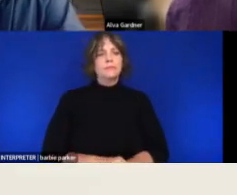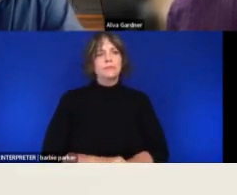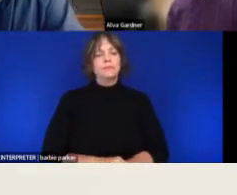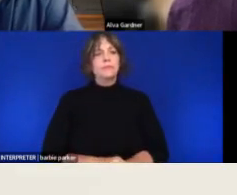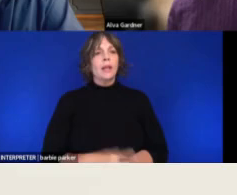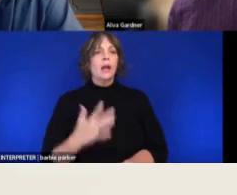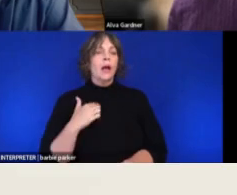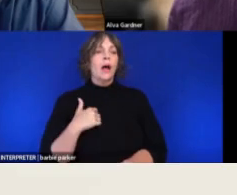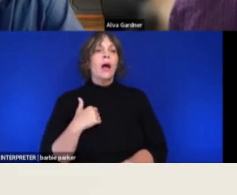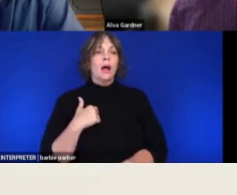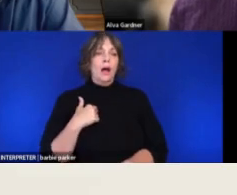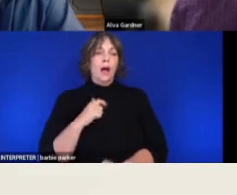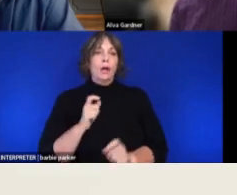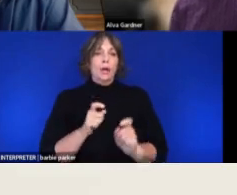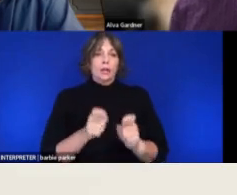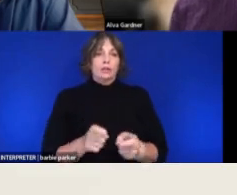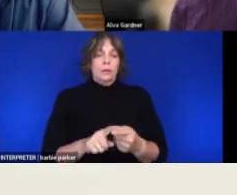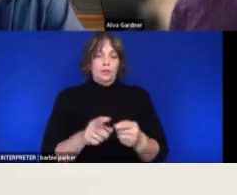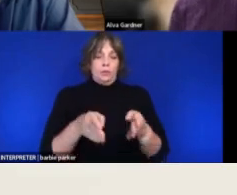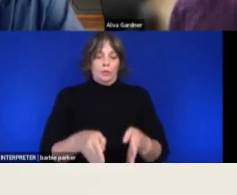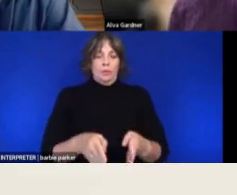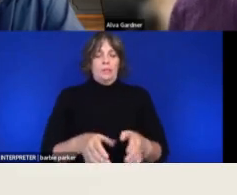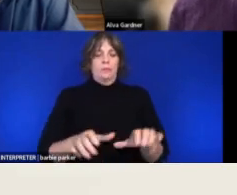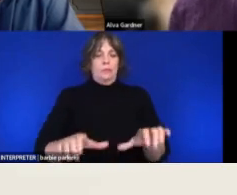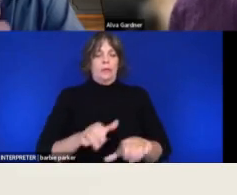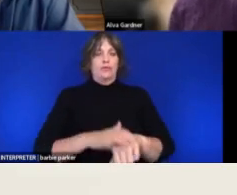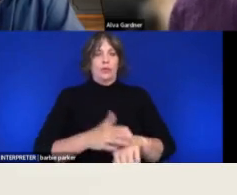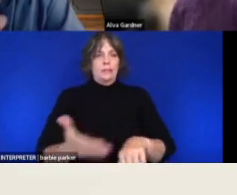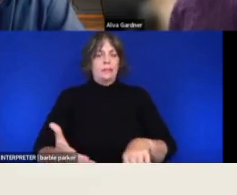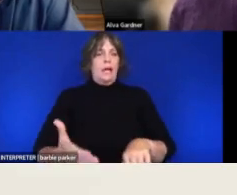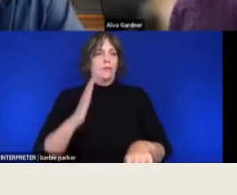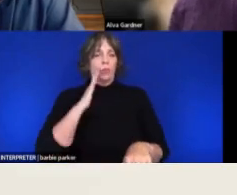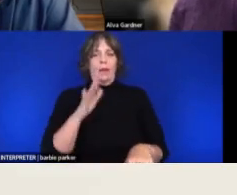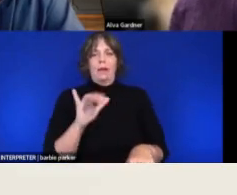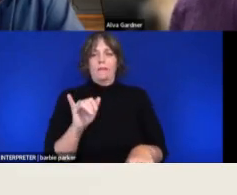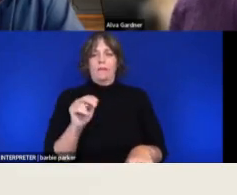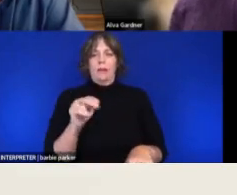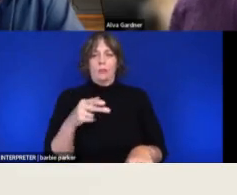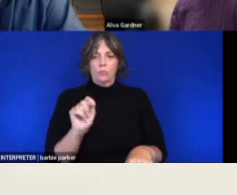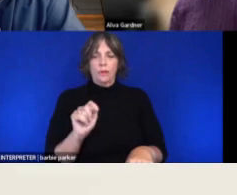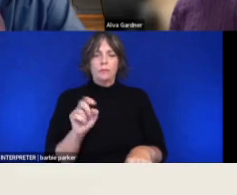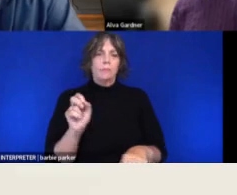person who's actually acting on this stuff has input back into, we need to make some modifications here, rather than